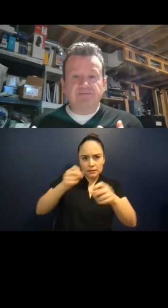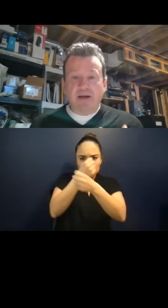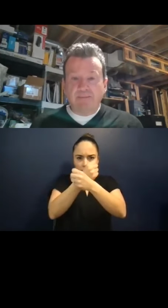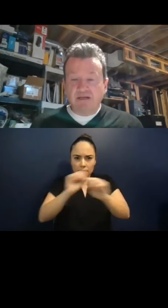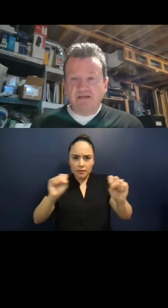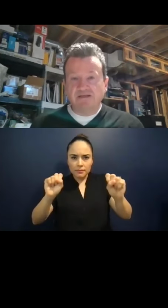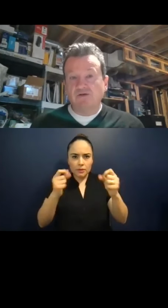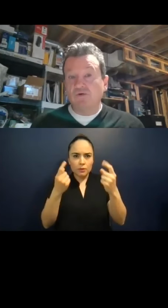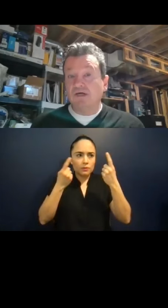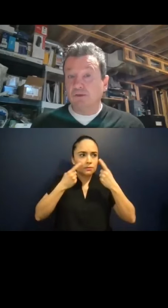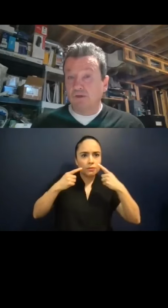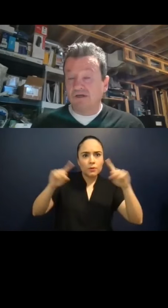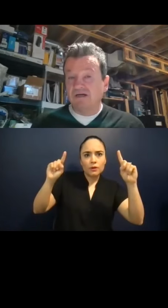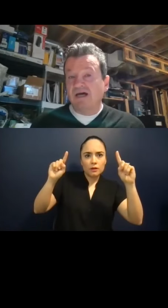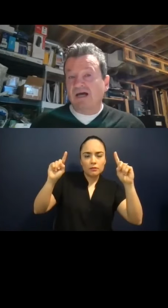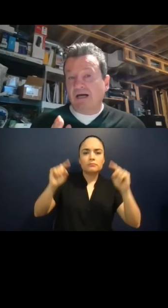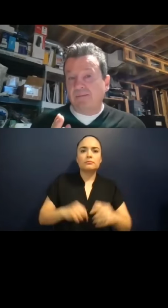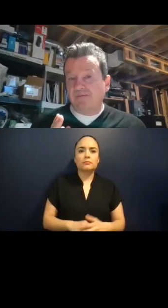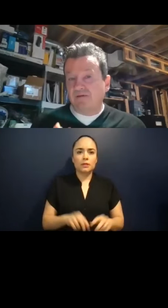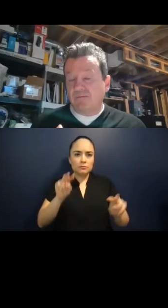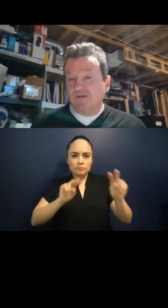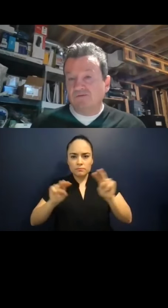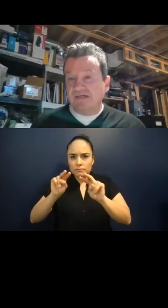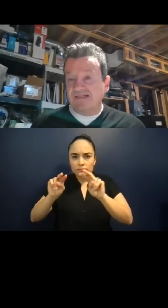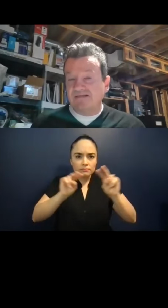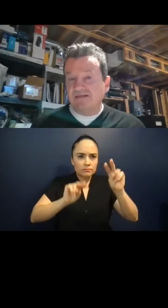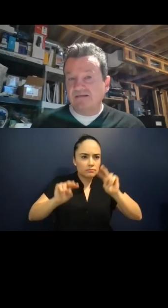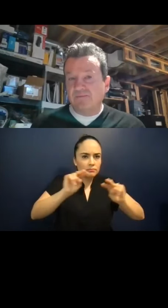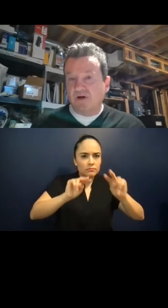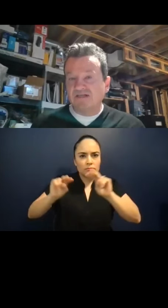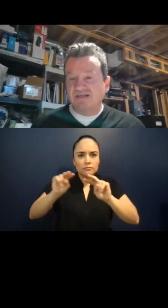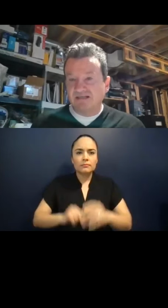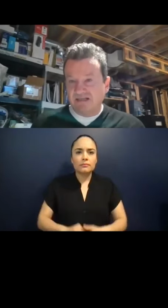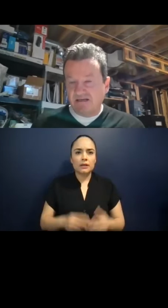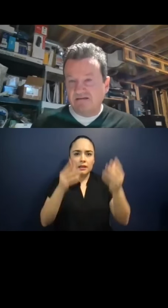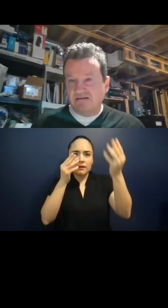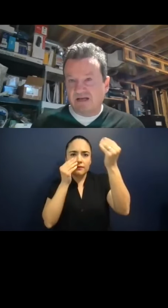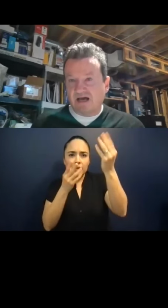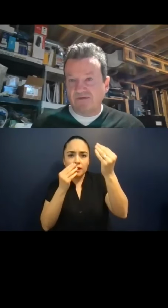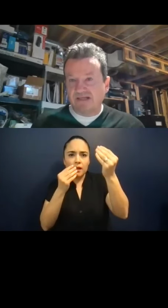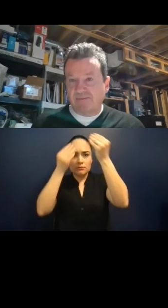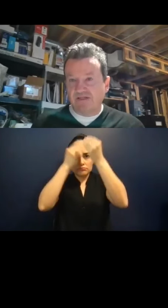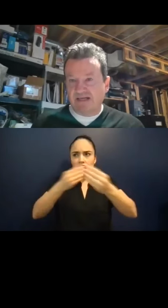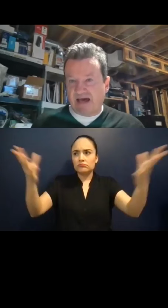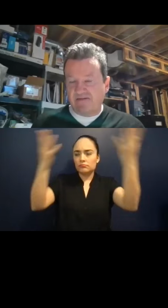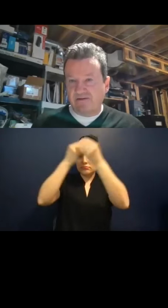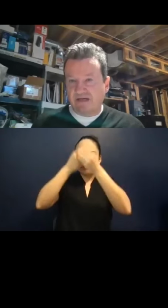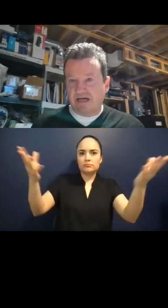is NACI. They look at the safety and efficacy